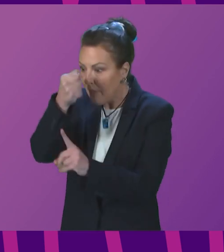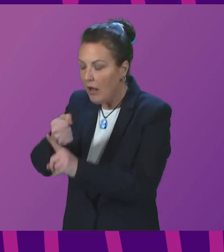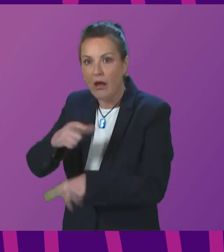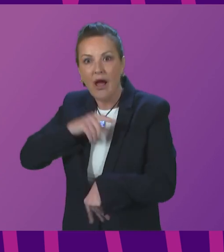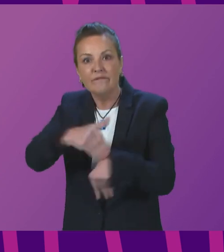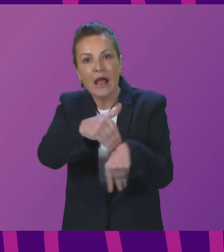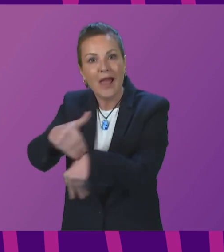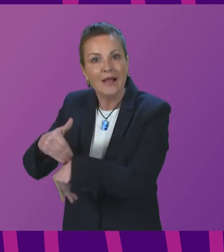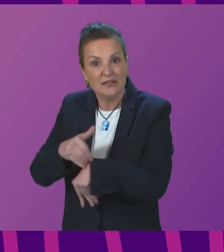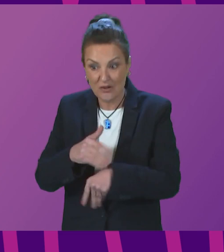are those who live on our islands.